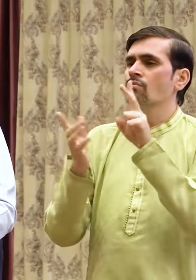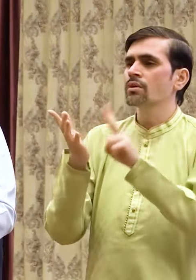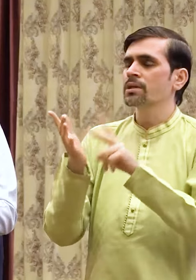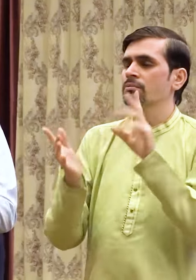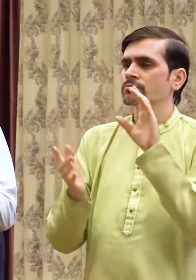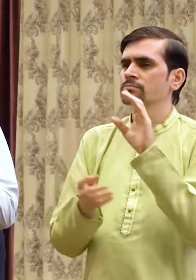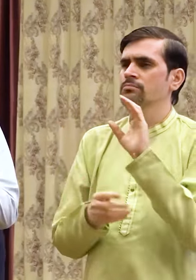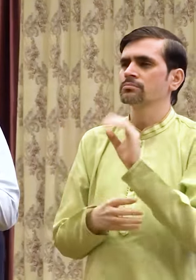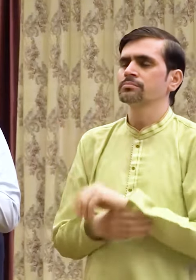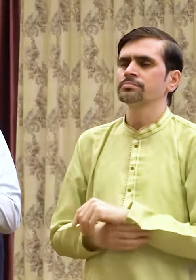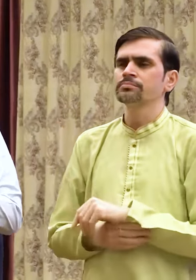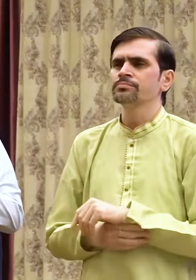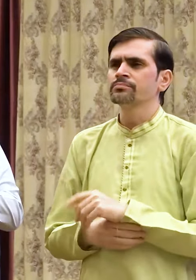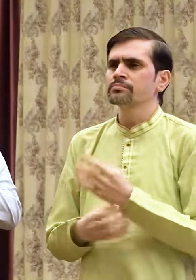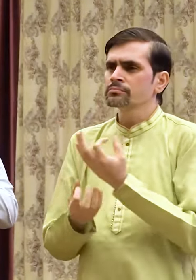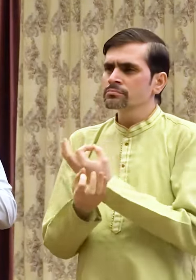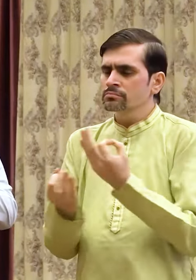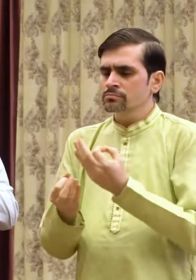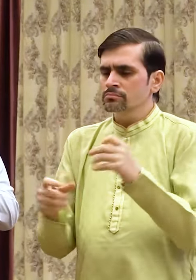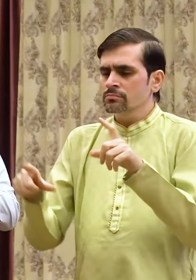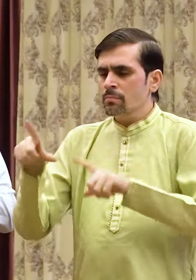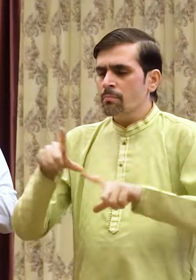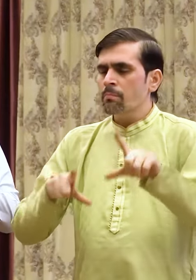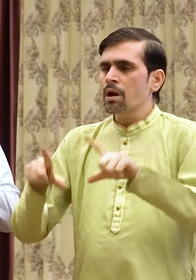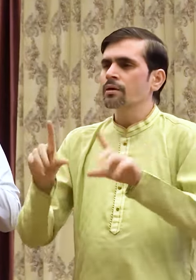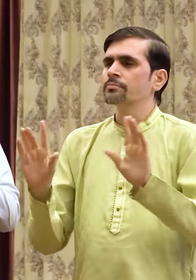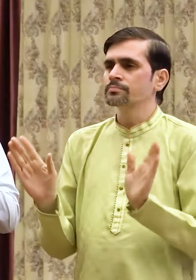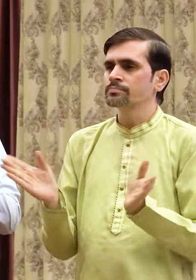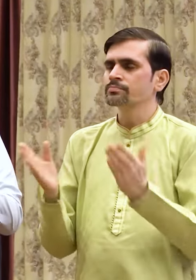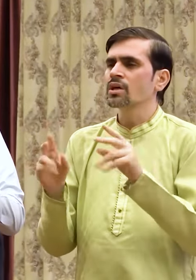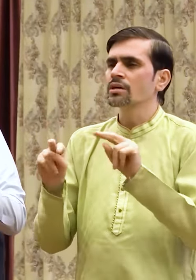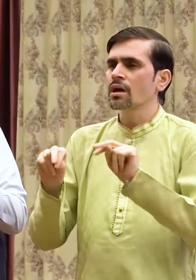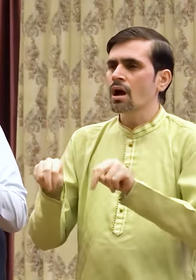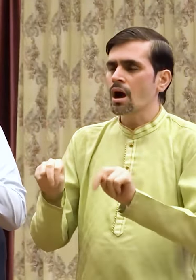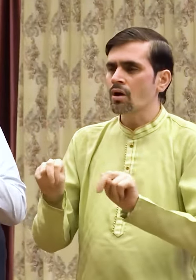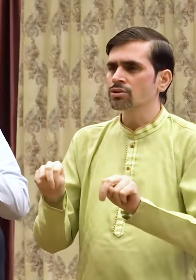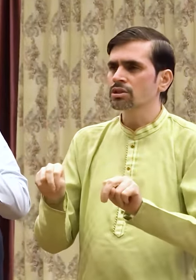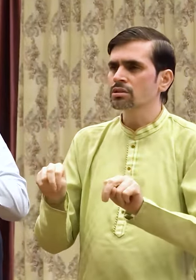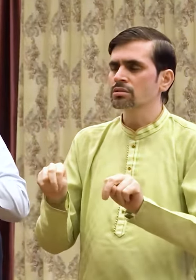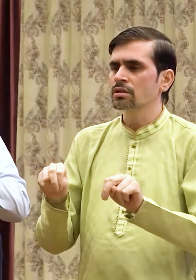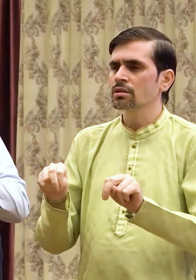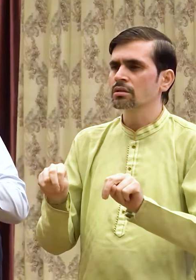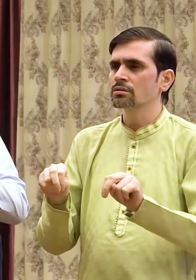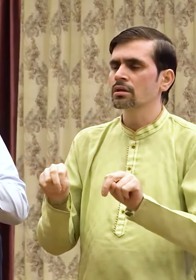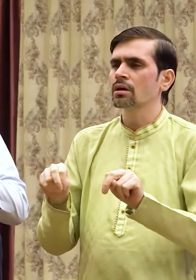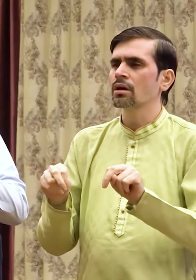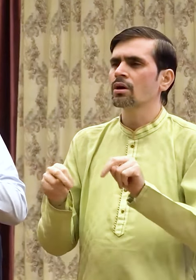to create a structure. If needed we can provide facilities